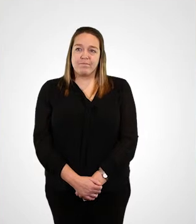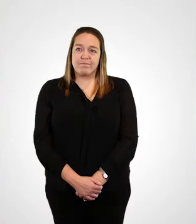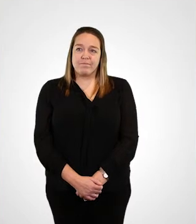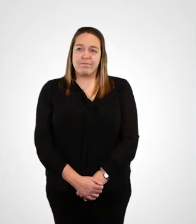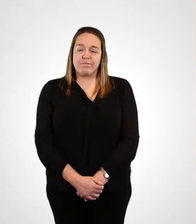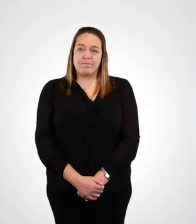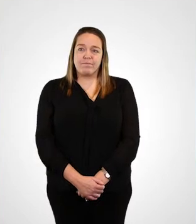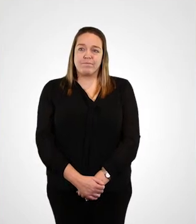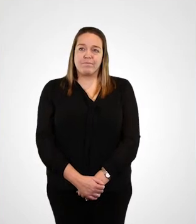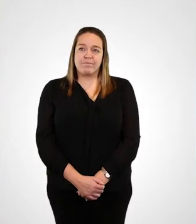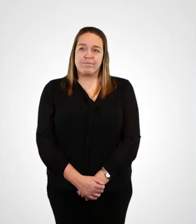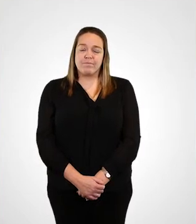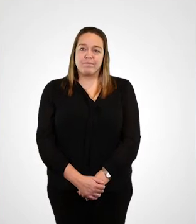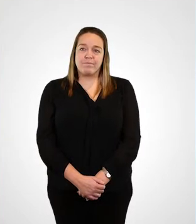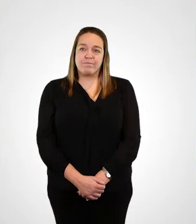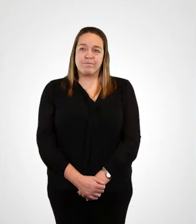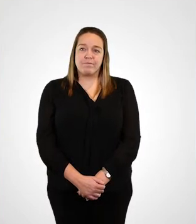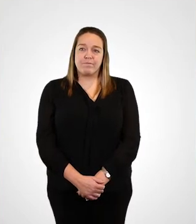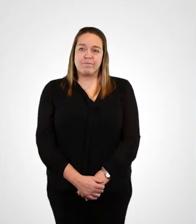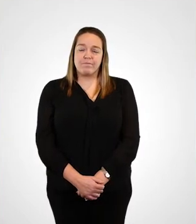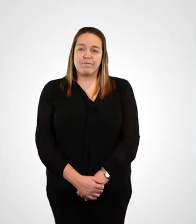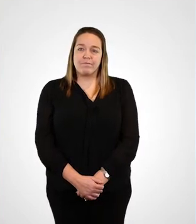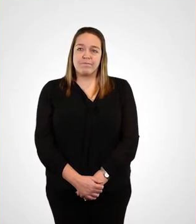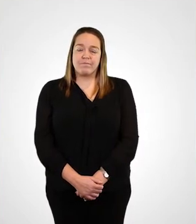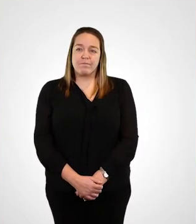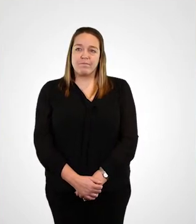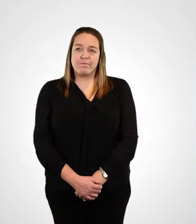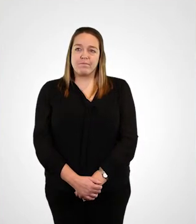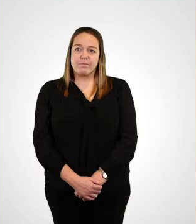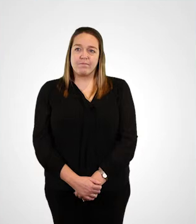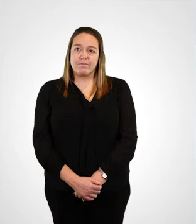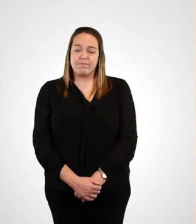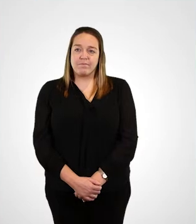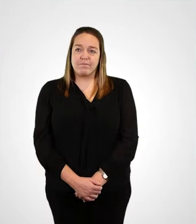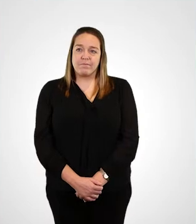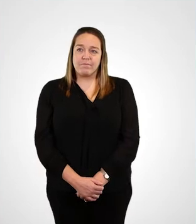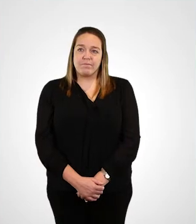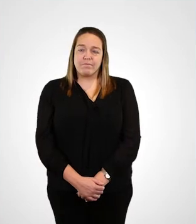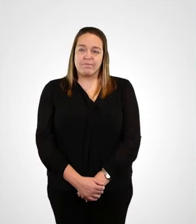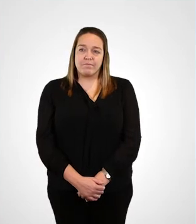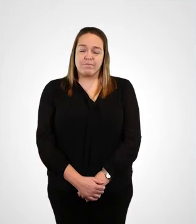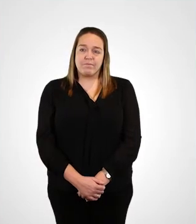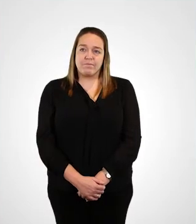Oh, Kennedy, she has big blue eyes. Yes, big blue eyes.